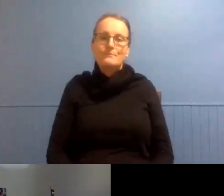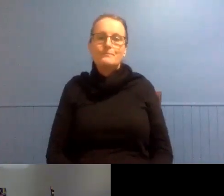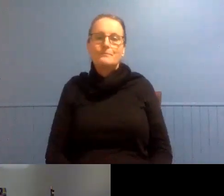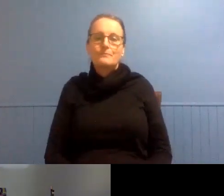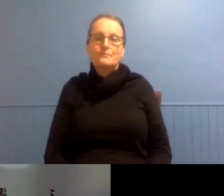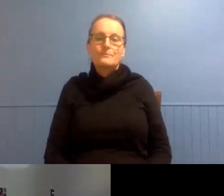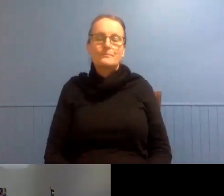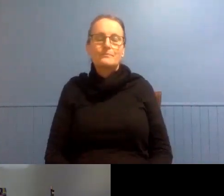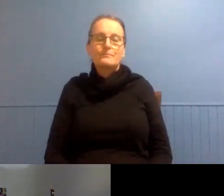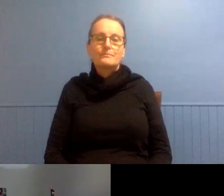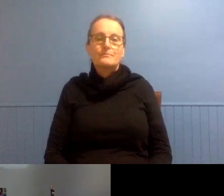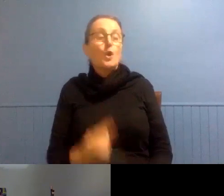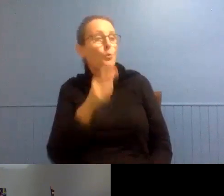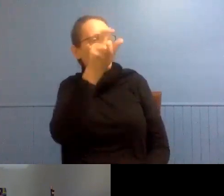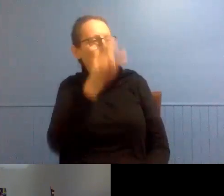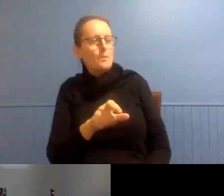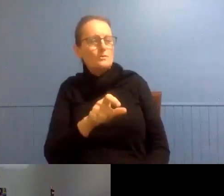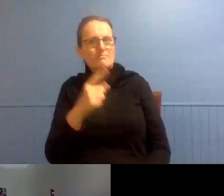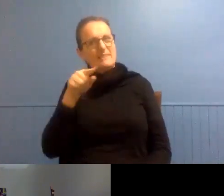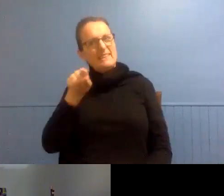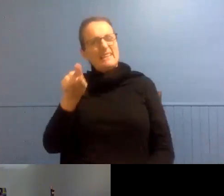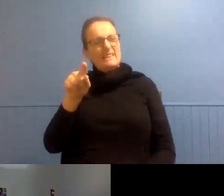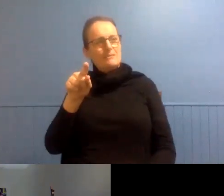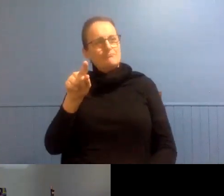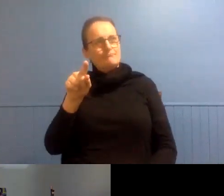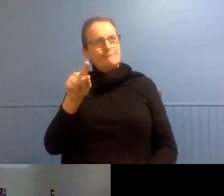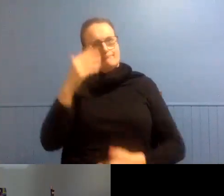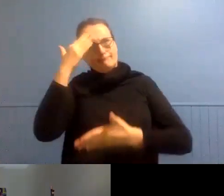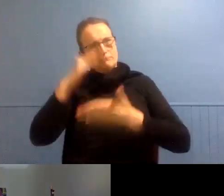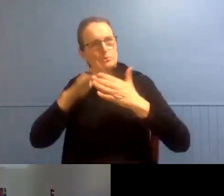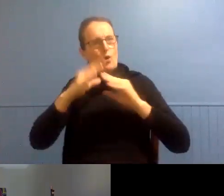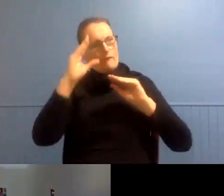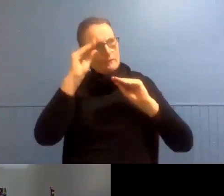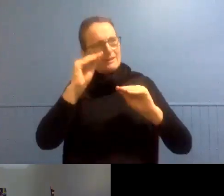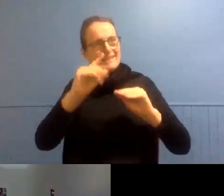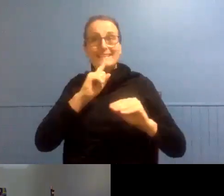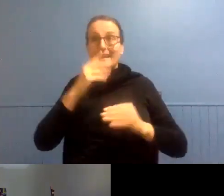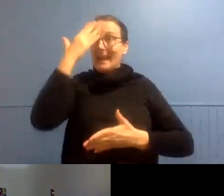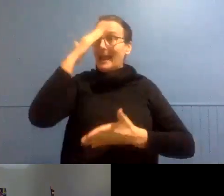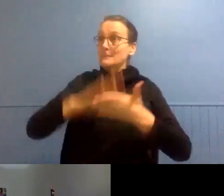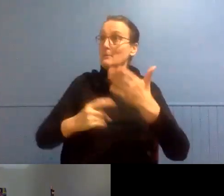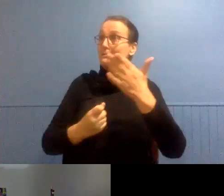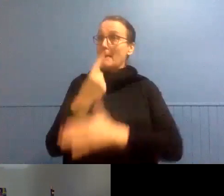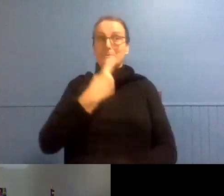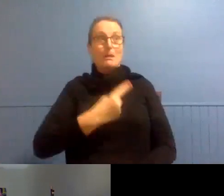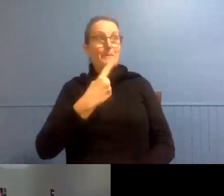he used to talk about experience doesn't happen in a vacuum. And I agree.